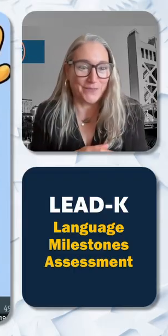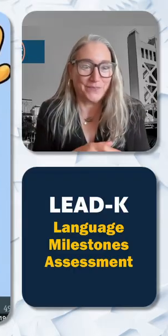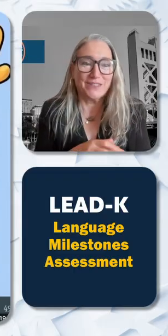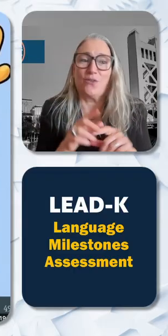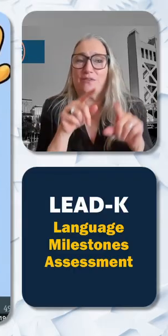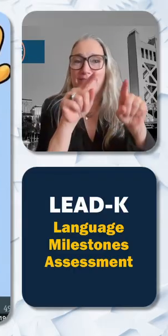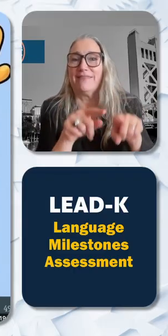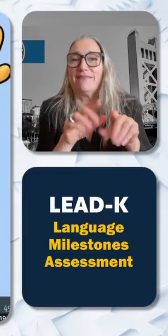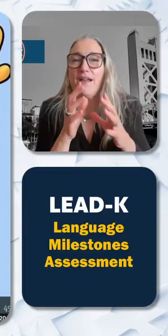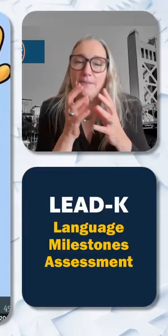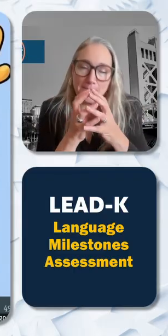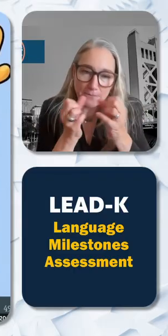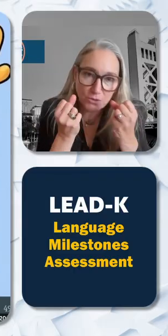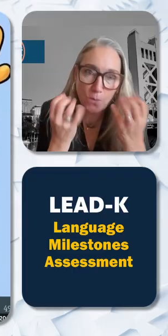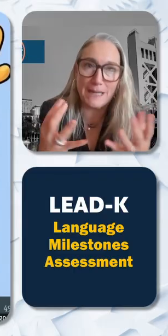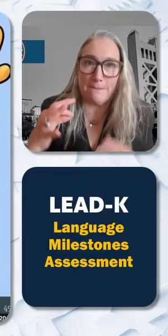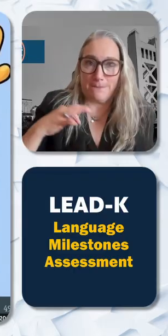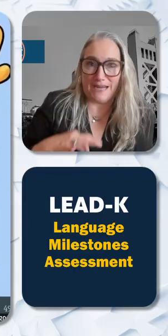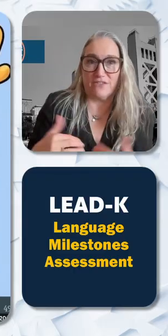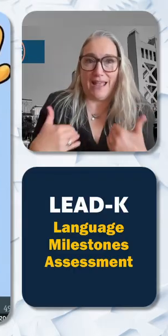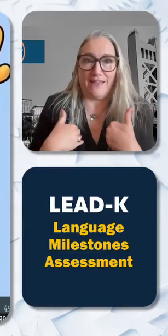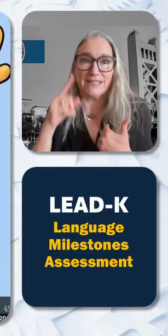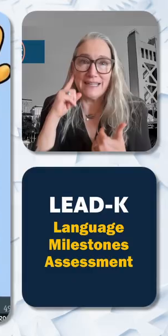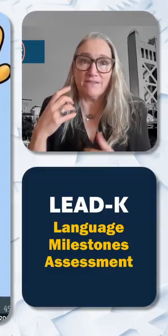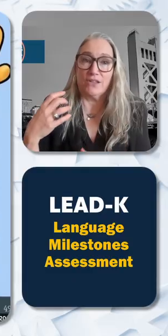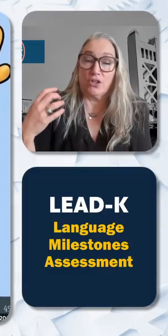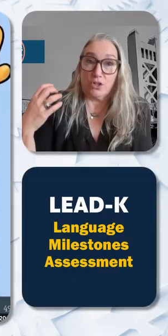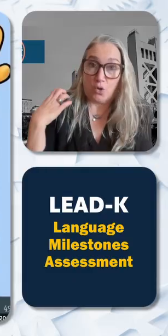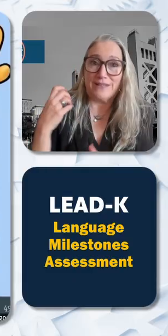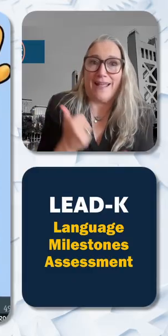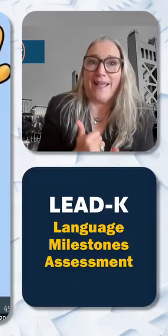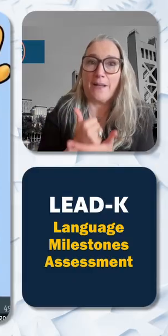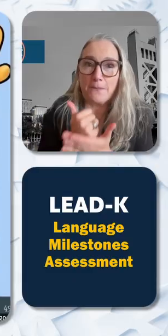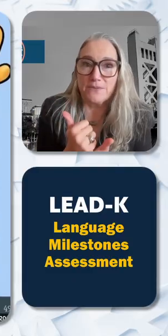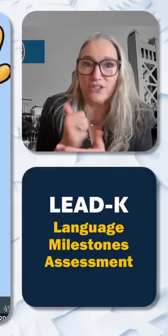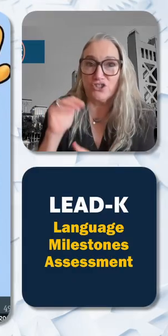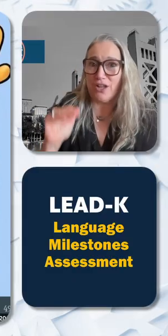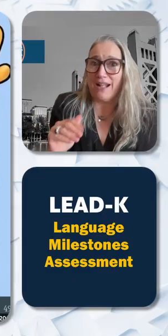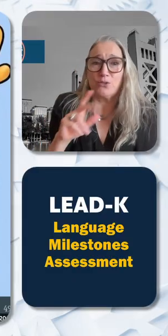along with meeting Deaf coaches, because they will be present as well at that event.